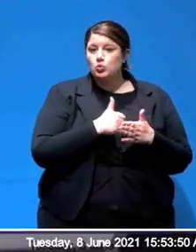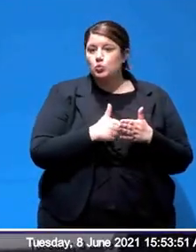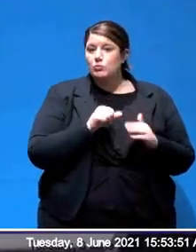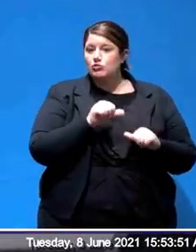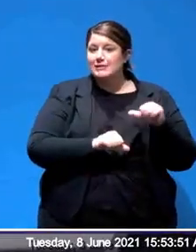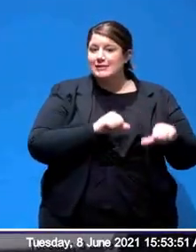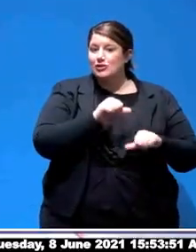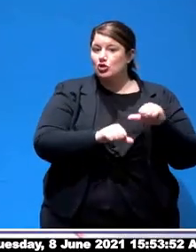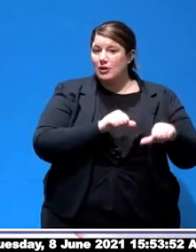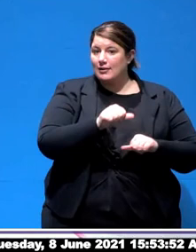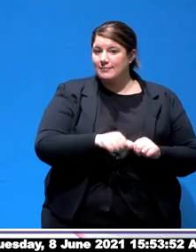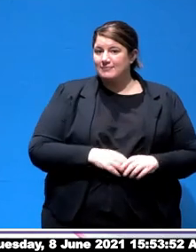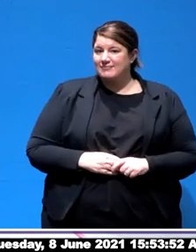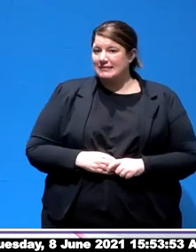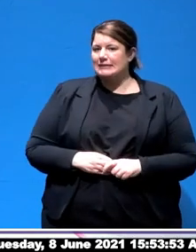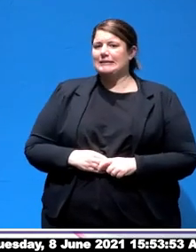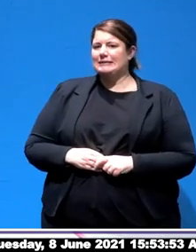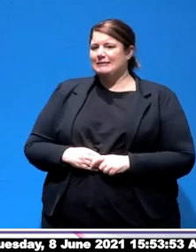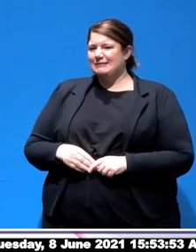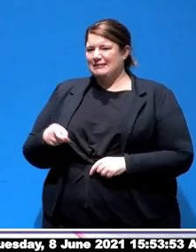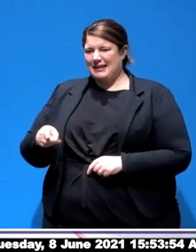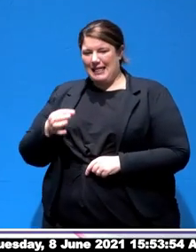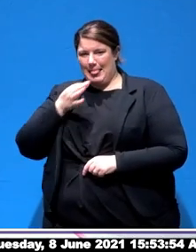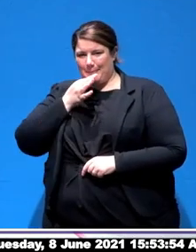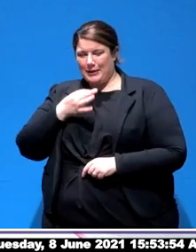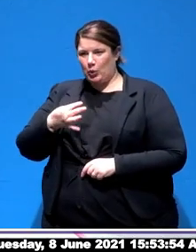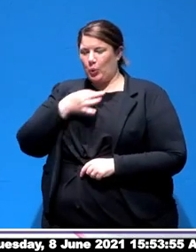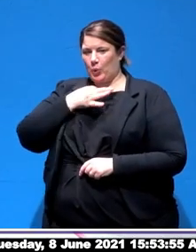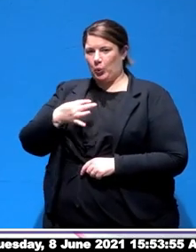Isn't that an invitation for misuse of money?